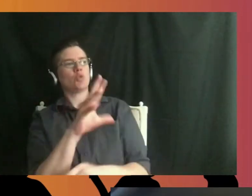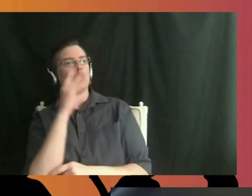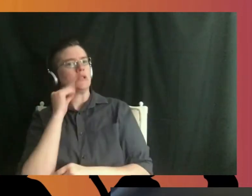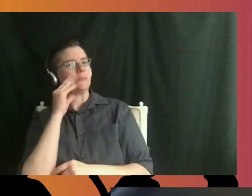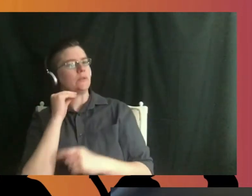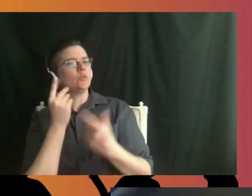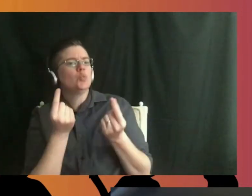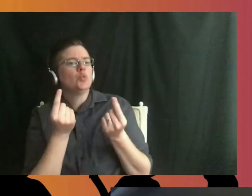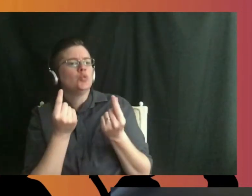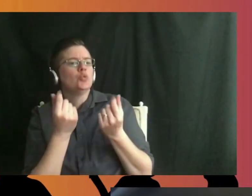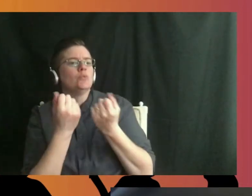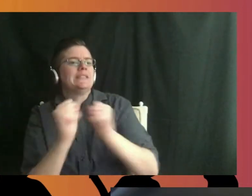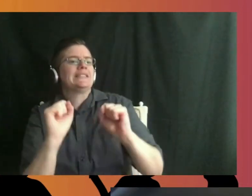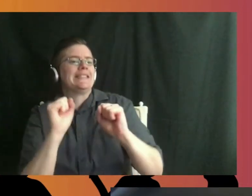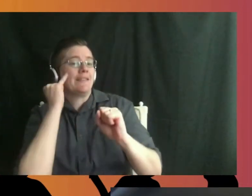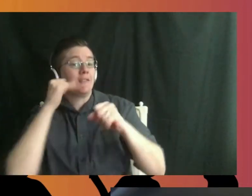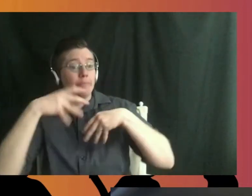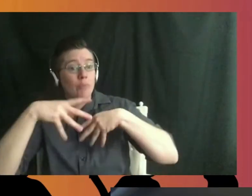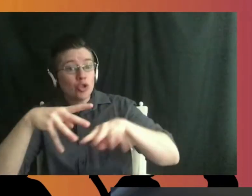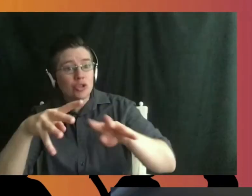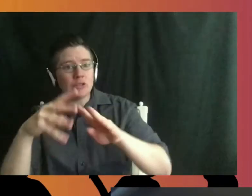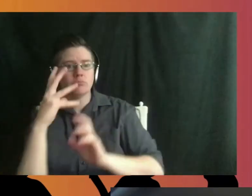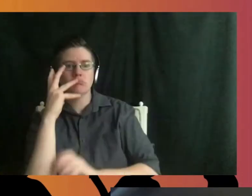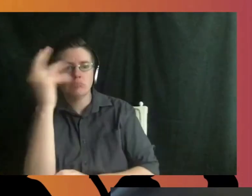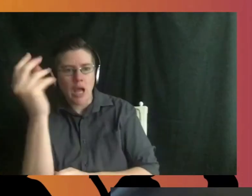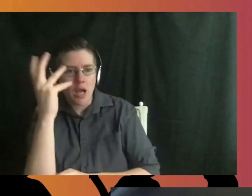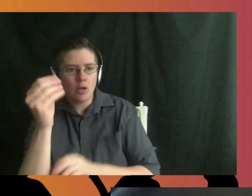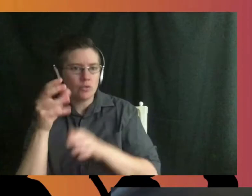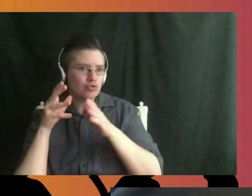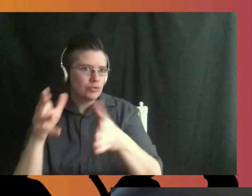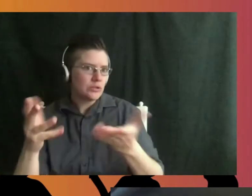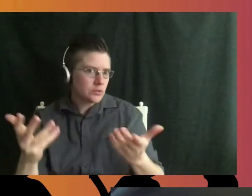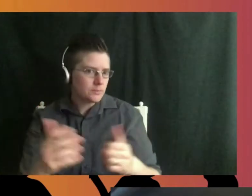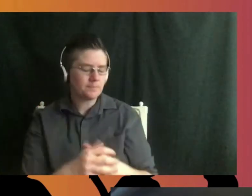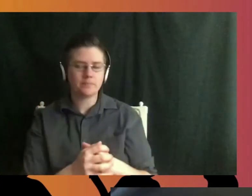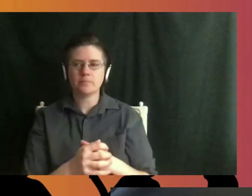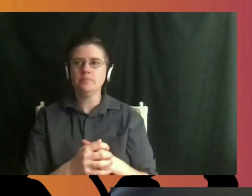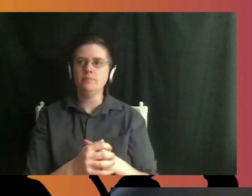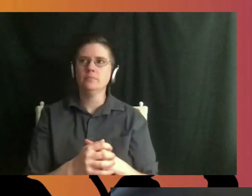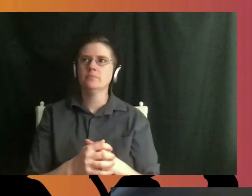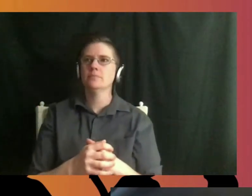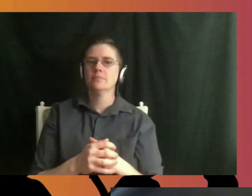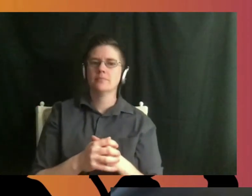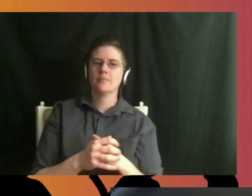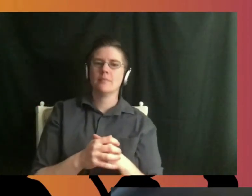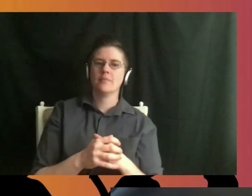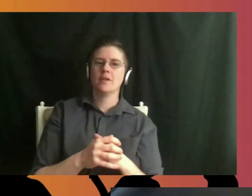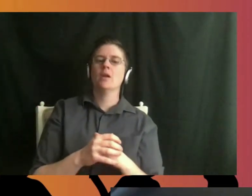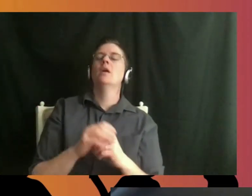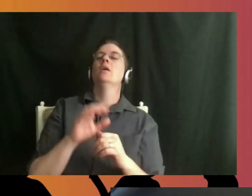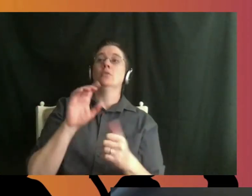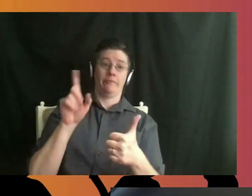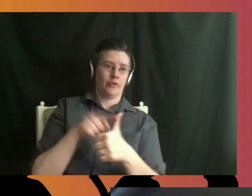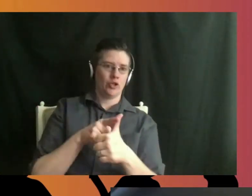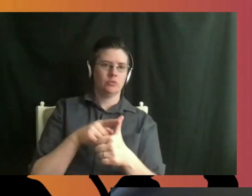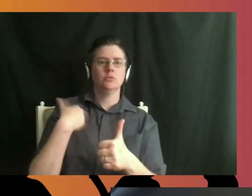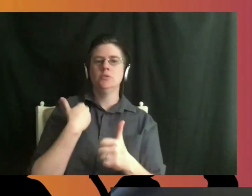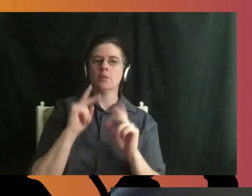streets protesting and marching uh one i would say young people do not participate in riots uh those